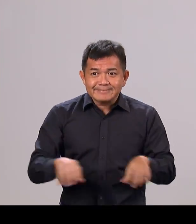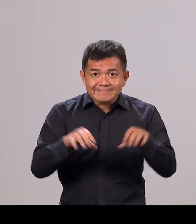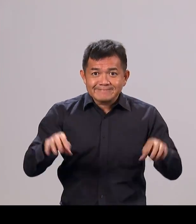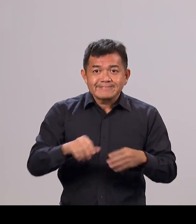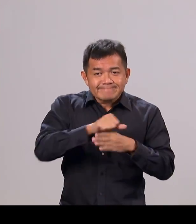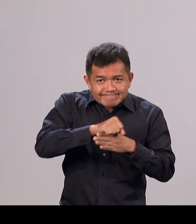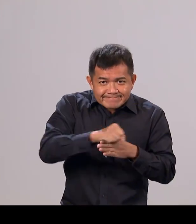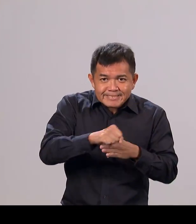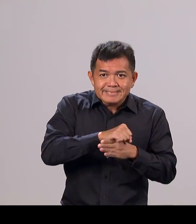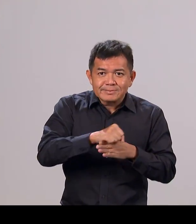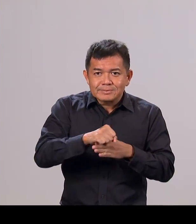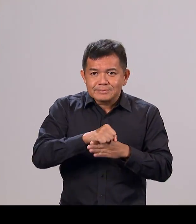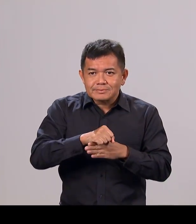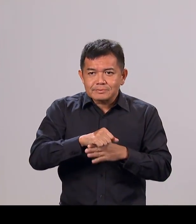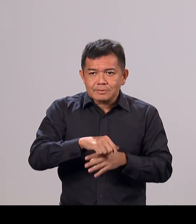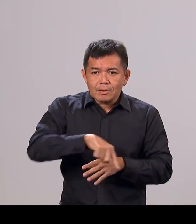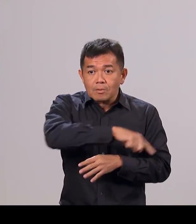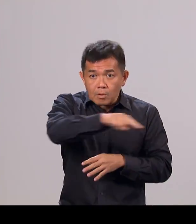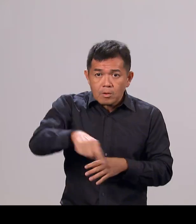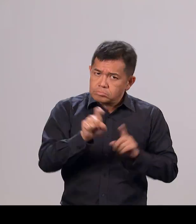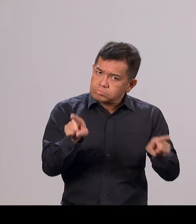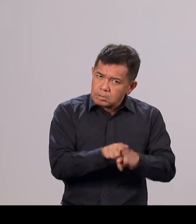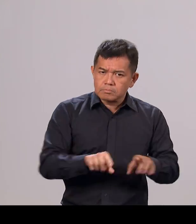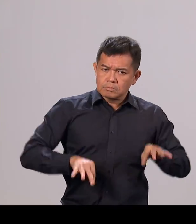for all of us to protect Singapore against an attack.